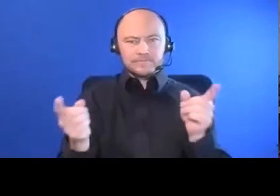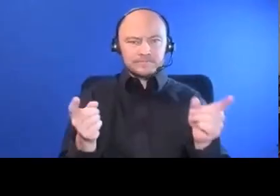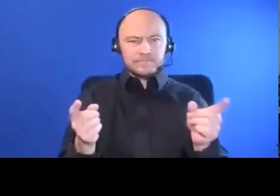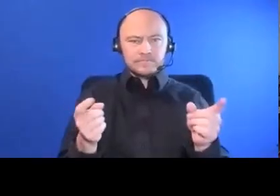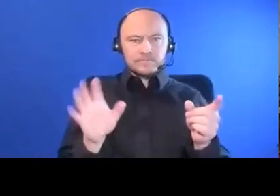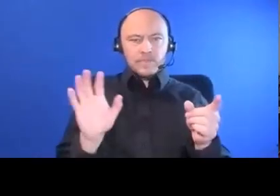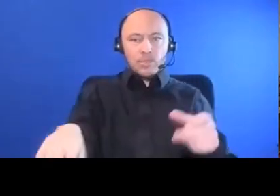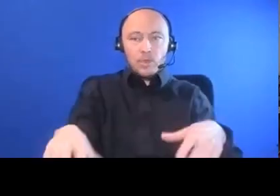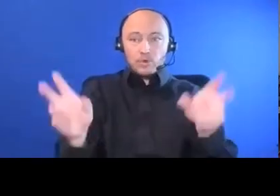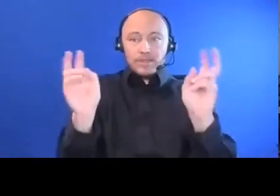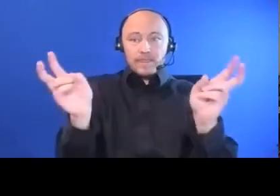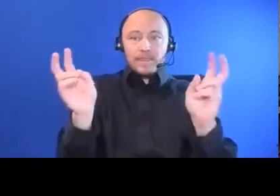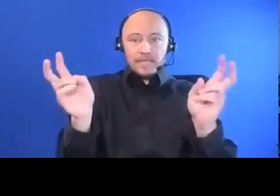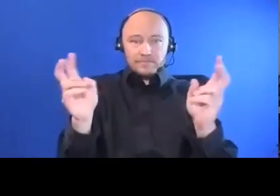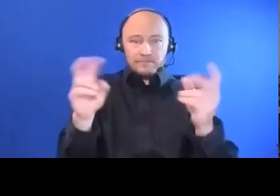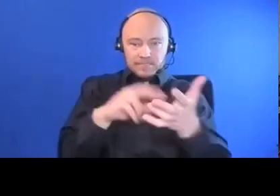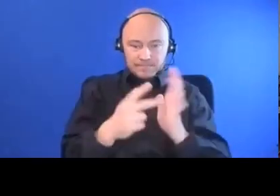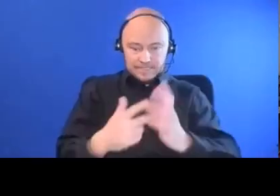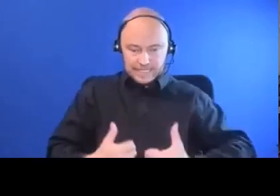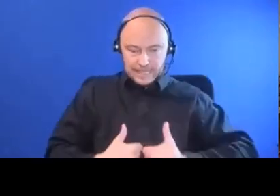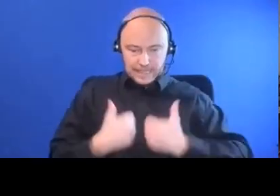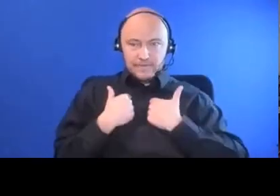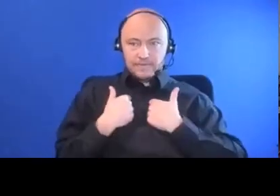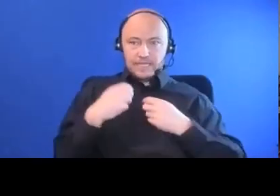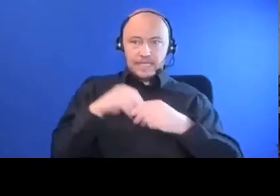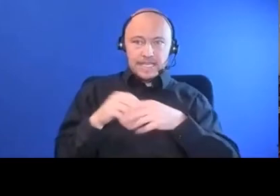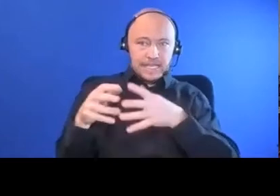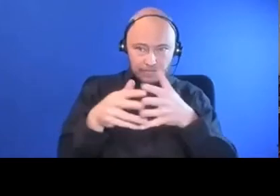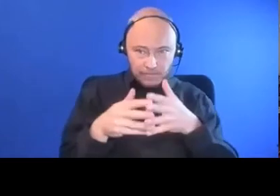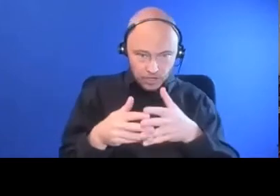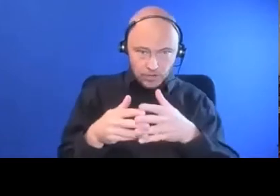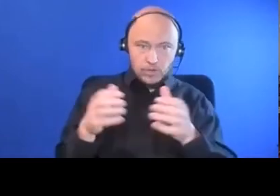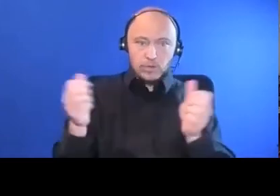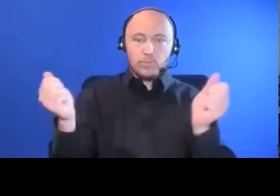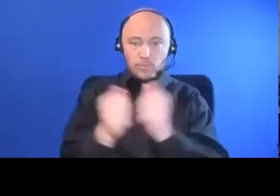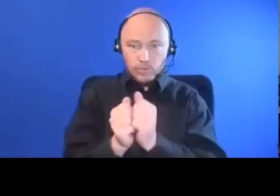of what it means to live in America with a chronic illness